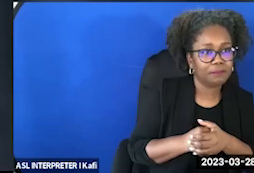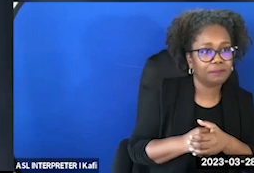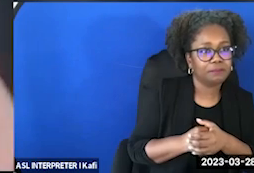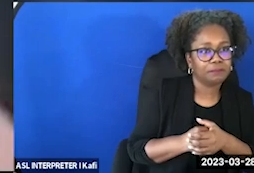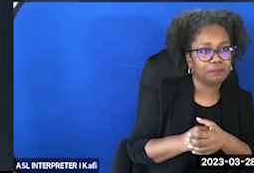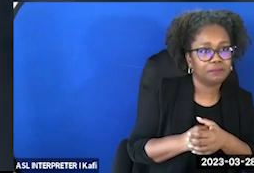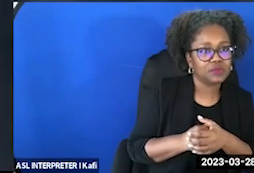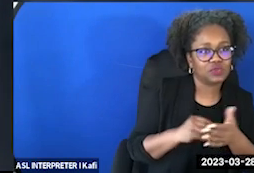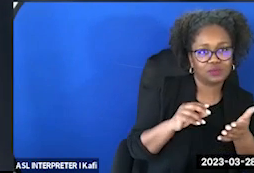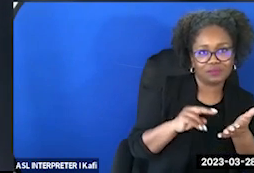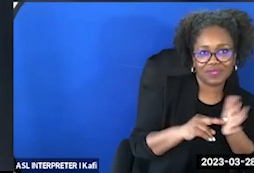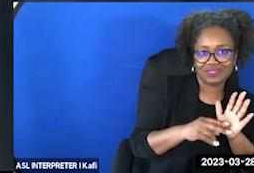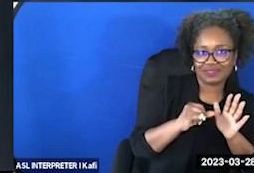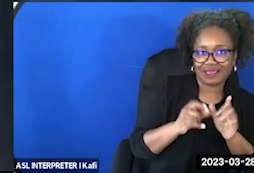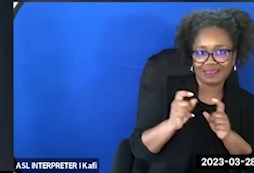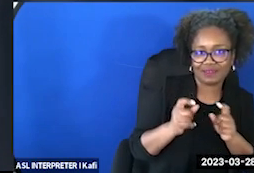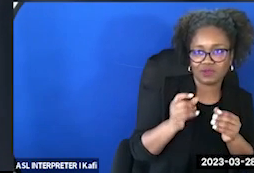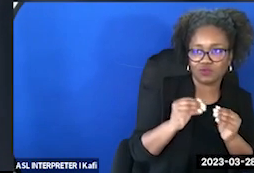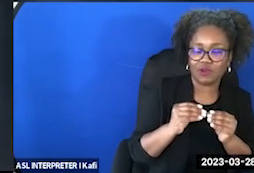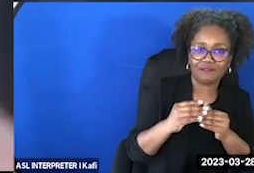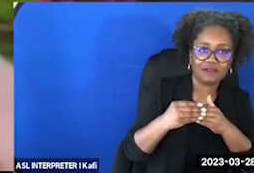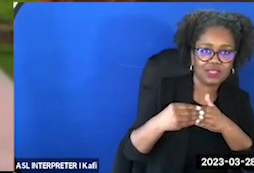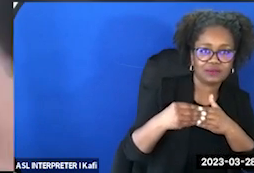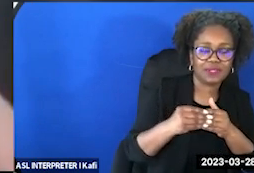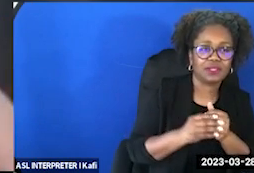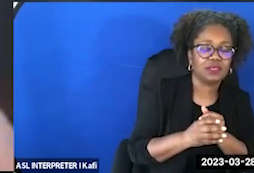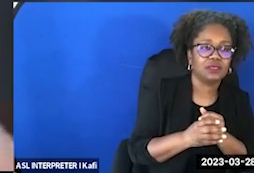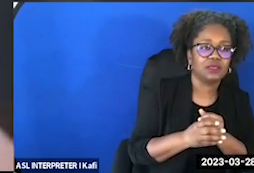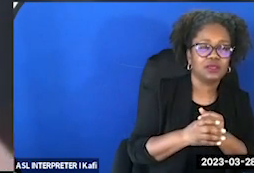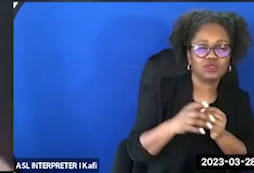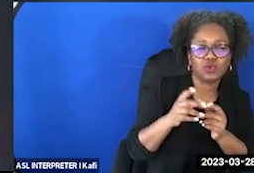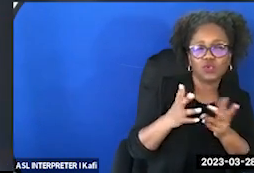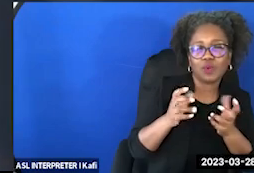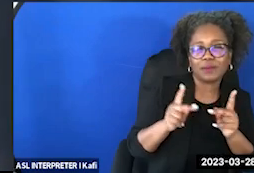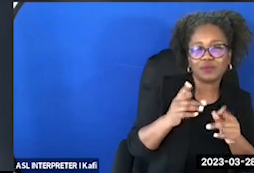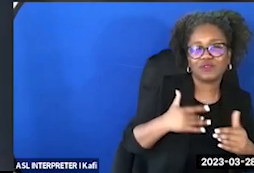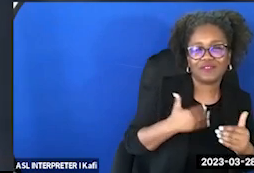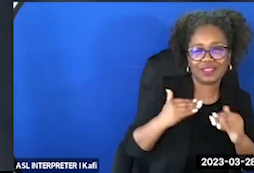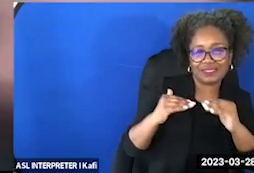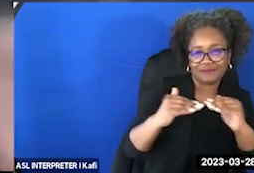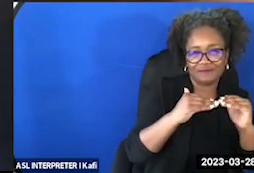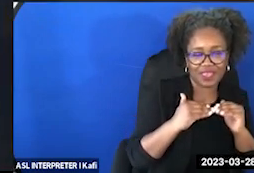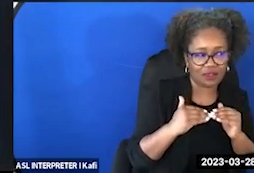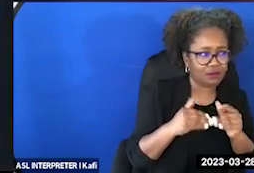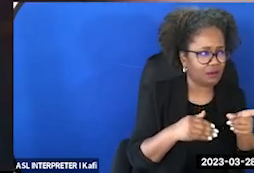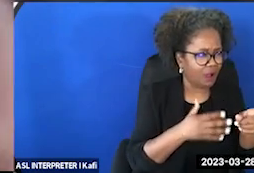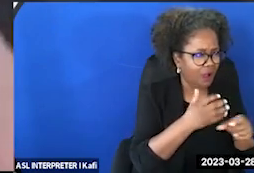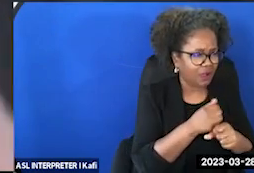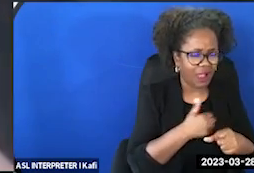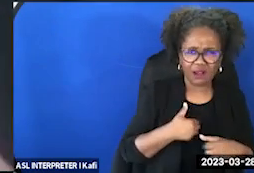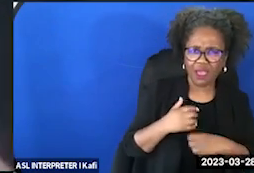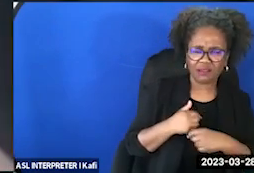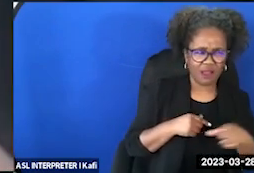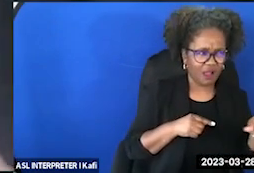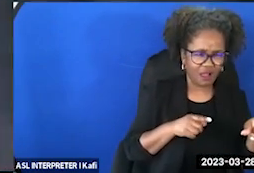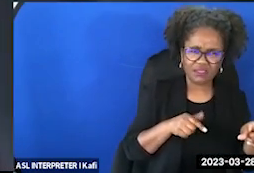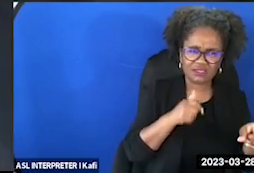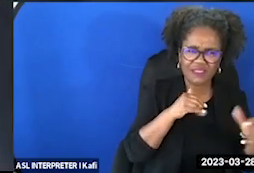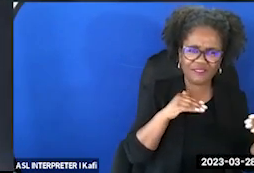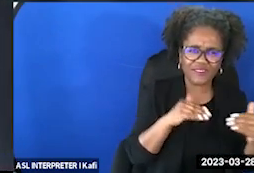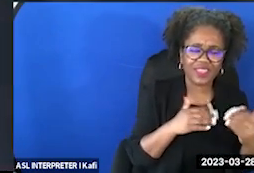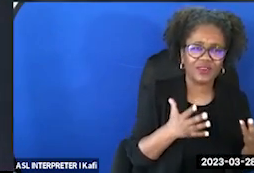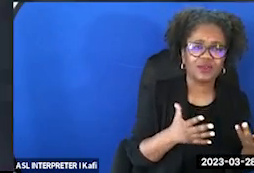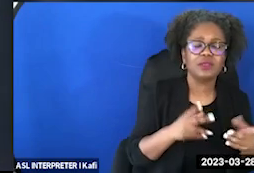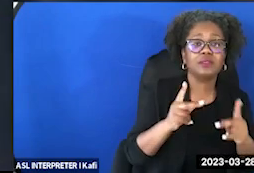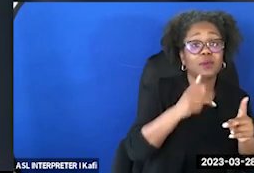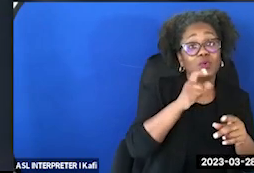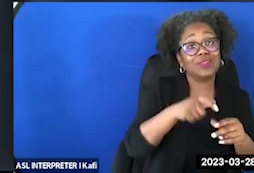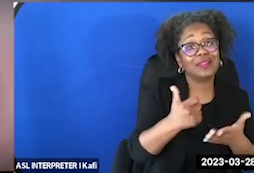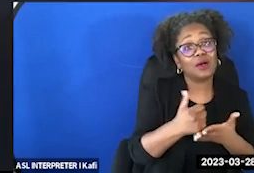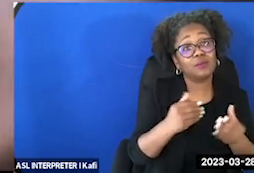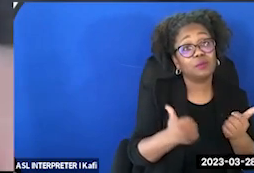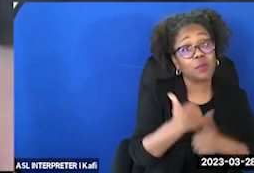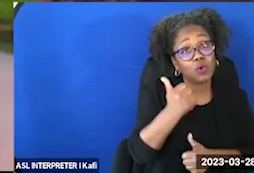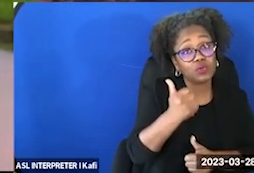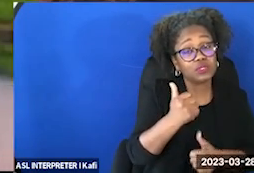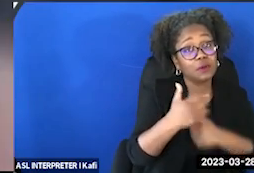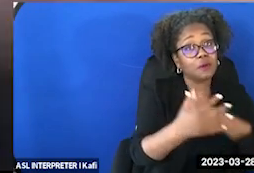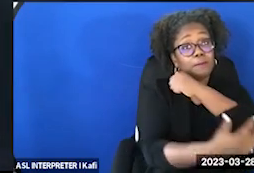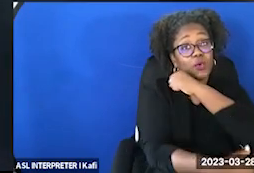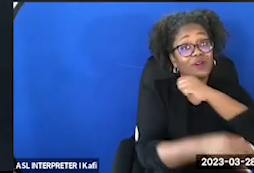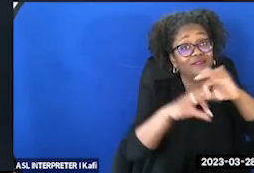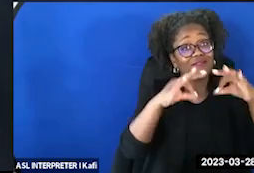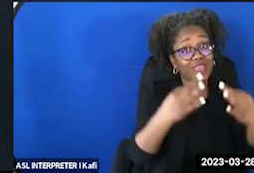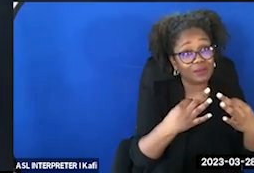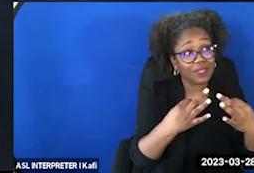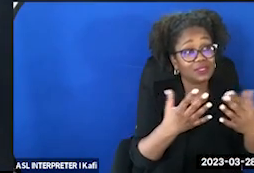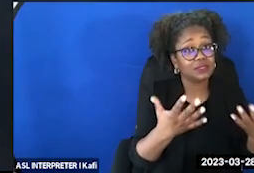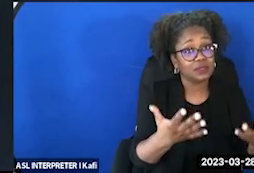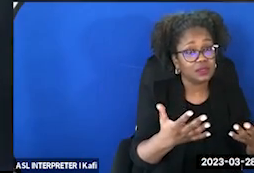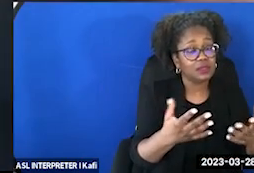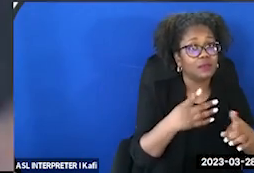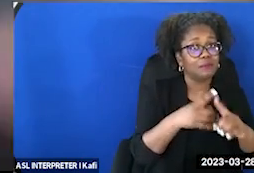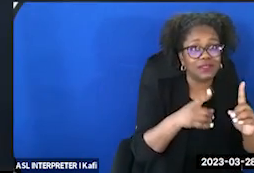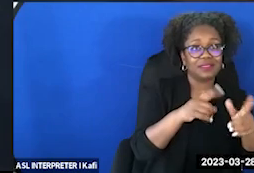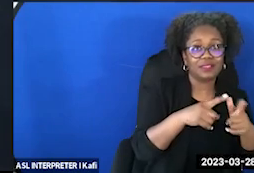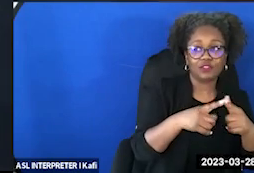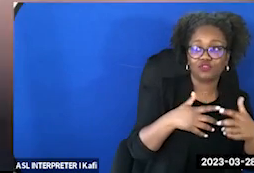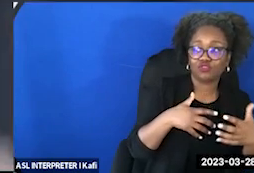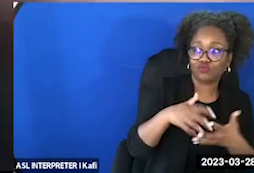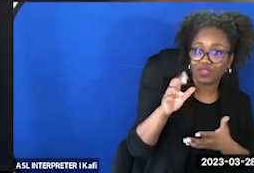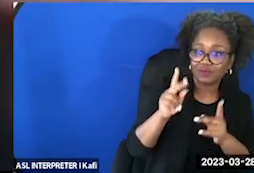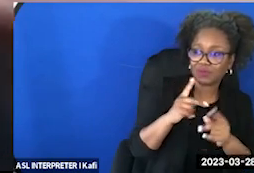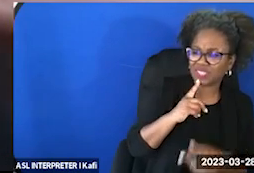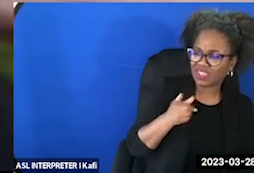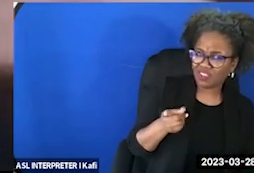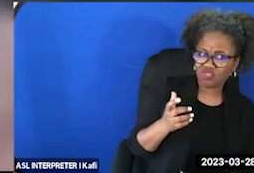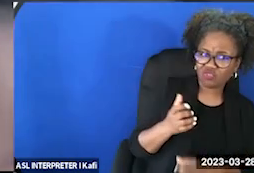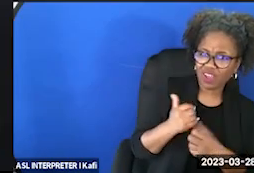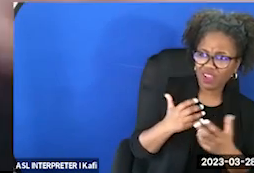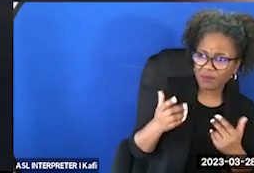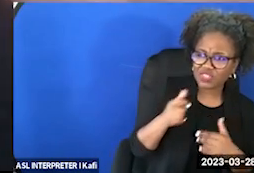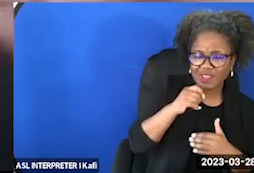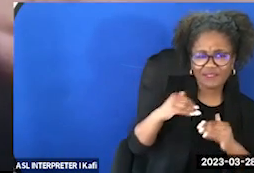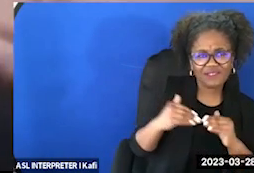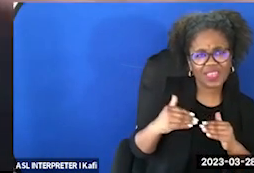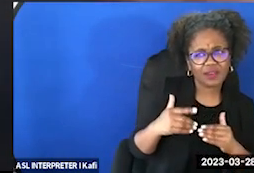Debbie Stine, Science & Technology Policy Academy: whatever you're gonna. Do you know, you want people to kind of feel? It's fair that you know the people like it. Say that you say okay to go to the people who need the most help, which are the poor families that might that might make the rich people mad. Right? So what can you do to kind of balance this situation. So the rich people